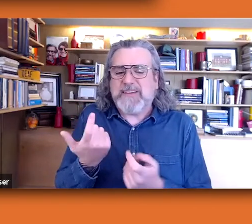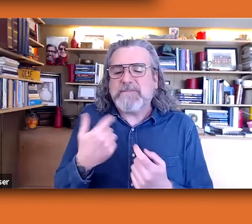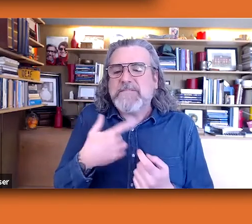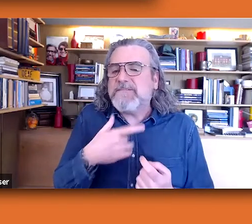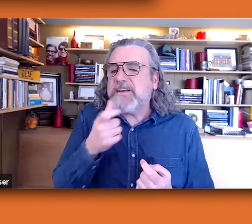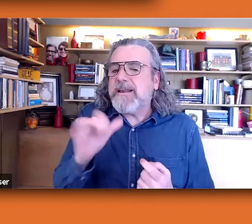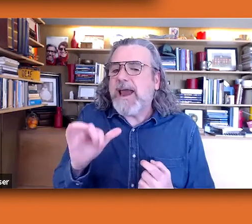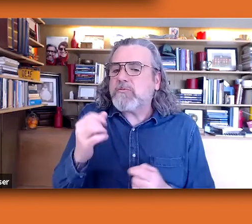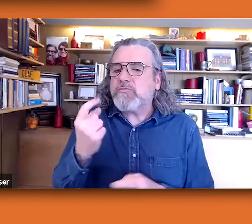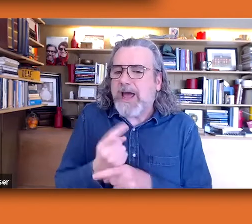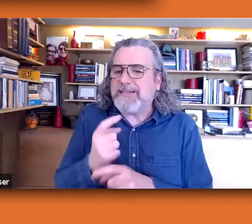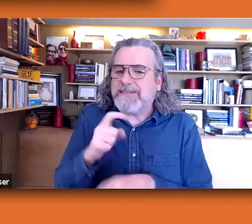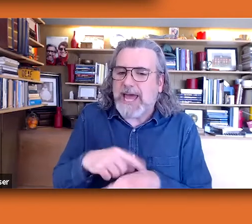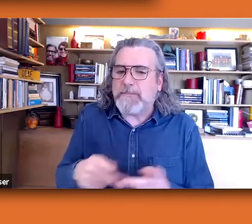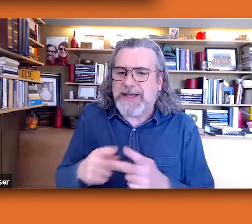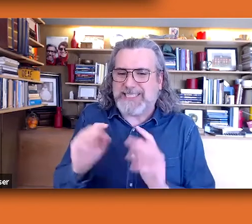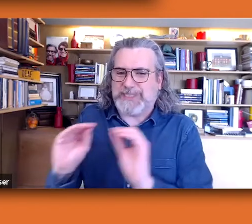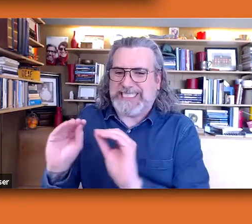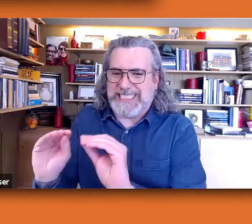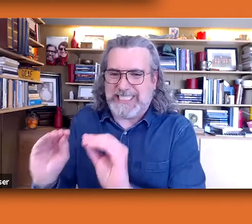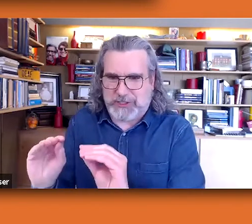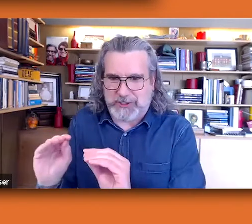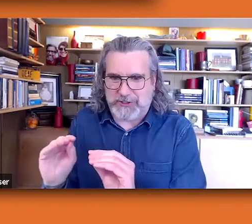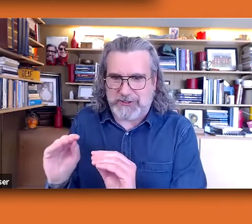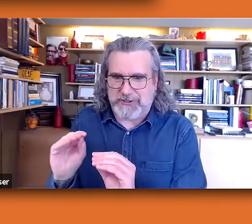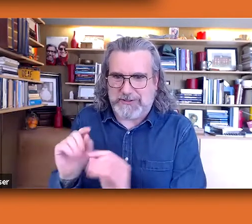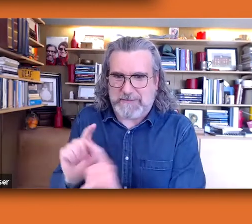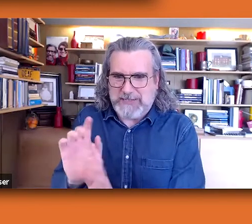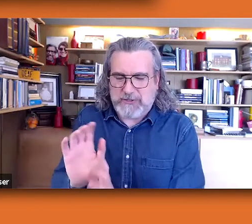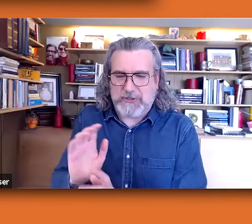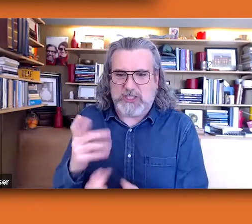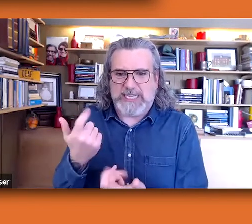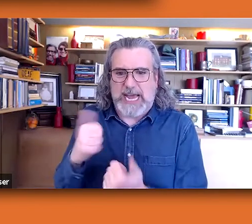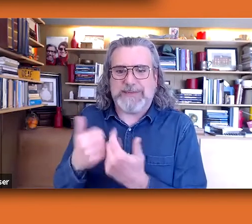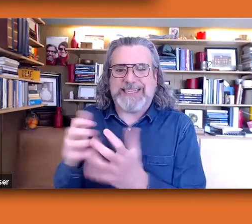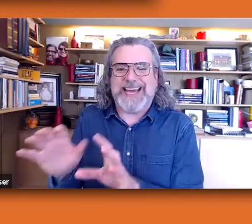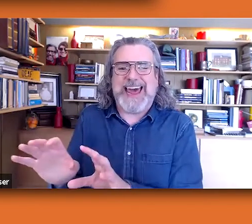how to leave a situation when it's just not the right time and place,